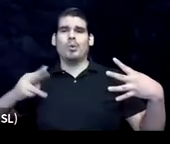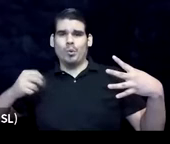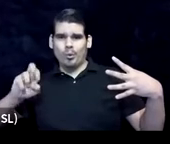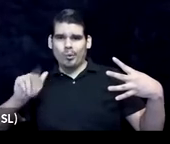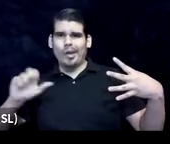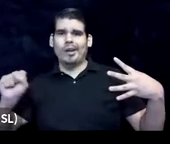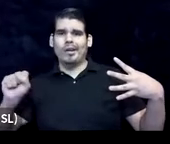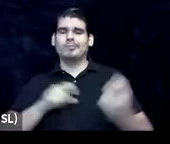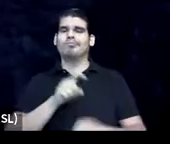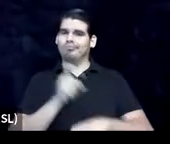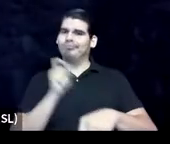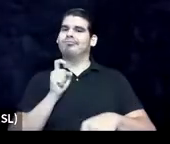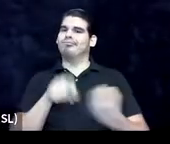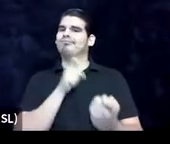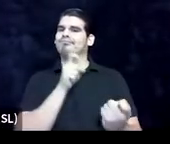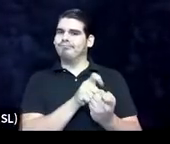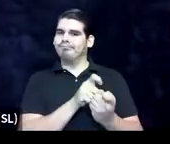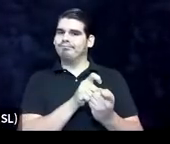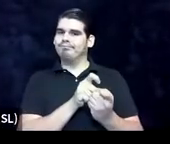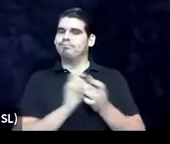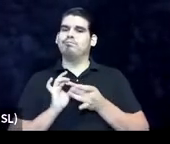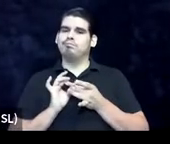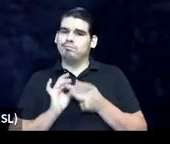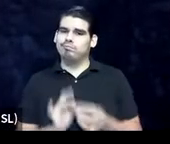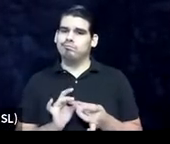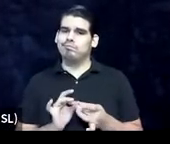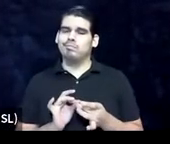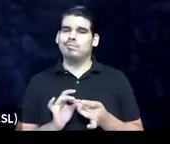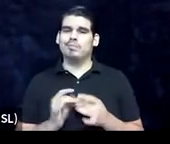I don't know if this was going to be included or it looks like it might have. But there was a